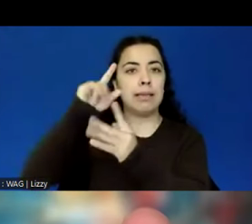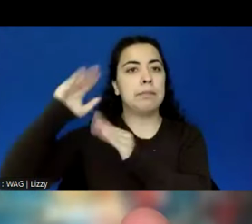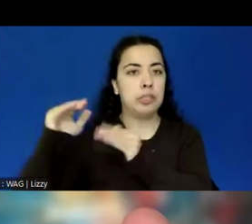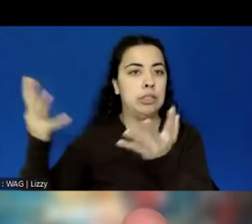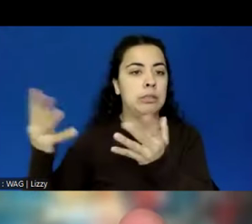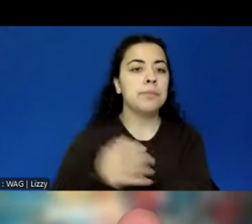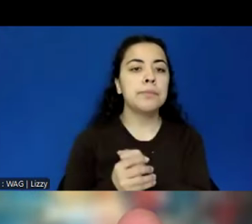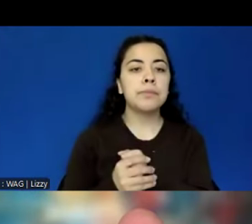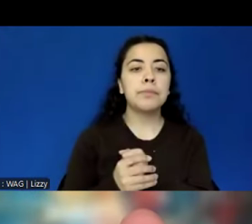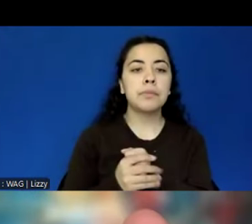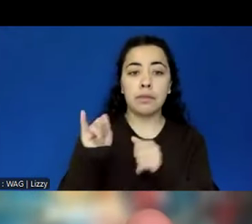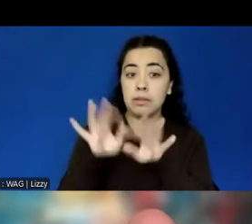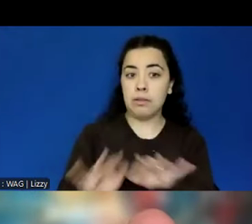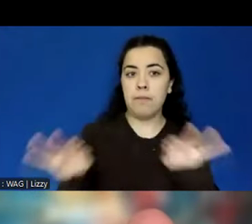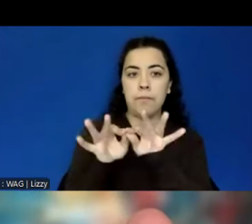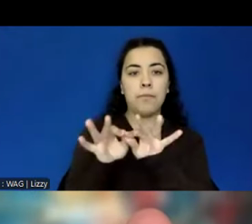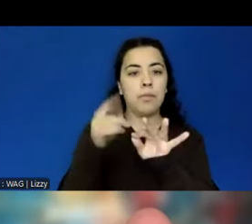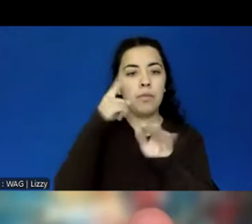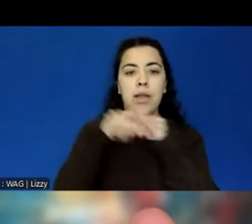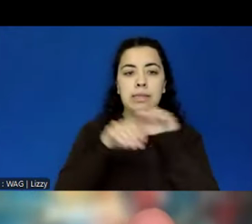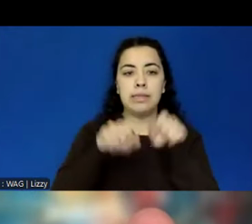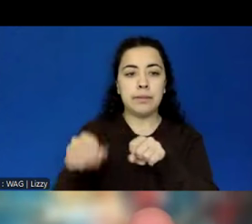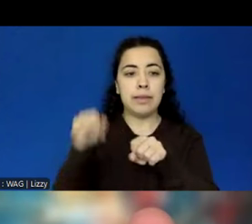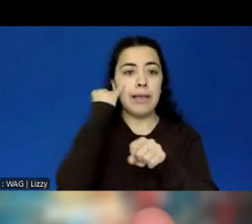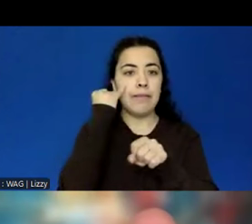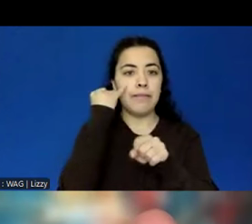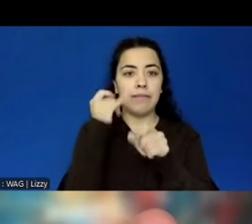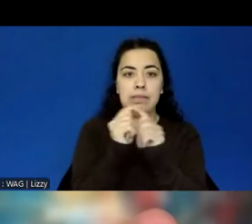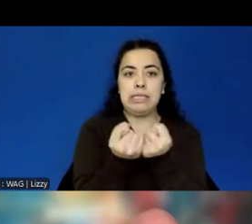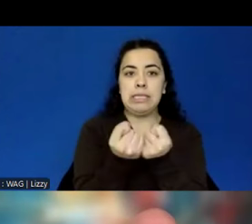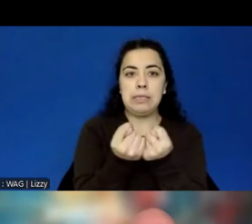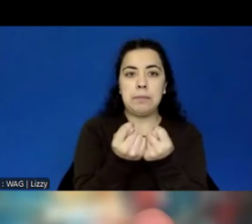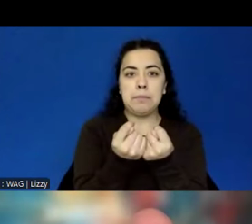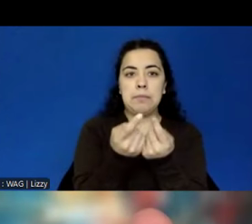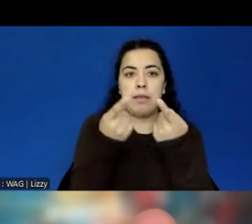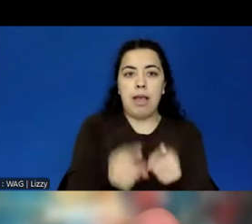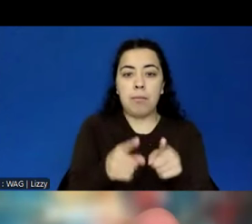accessibility areas where even if the team has a lot of knowledge, they may occasionally need